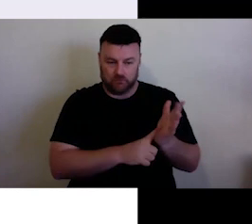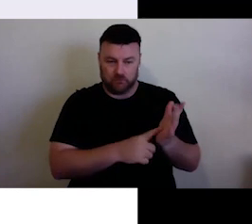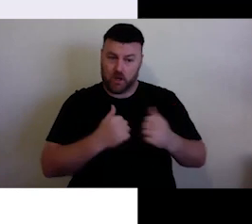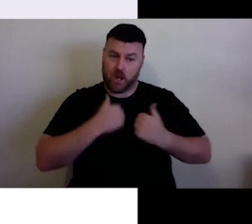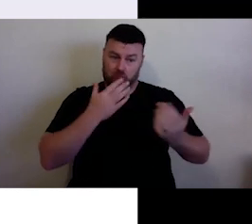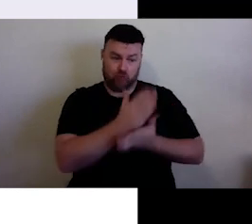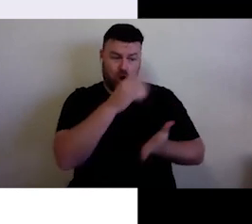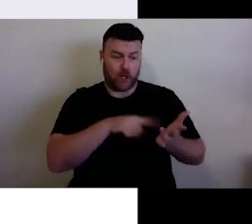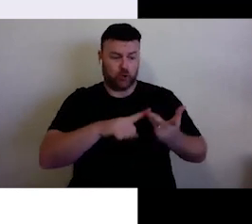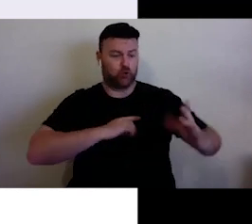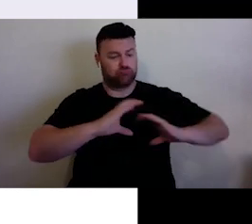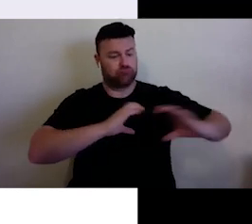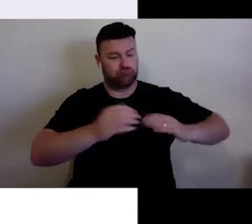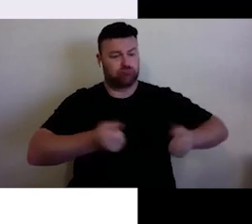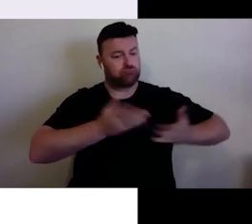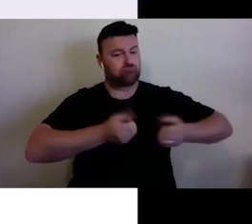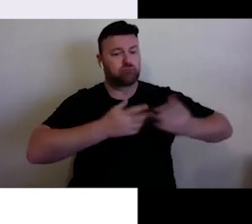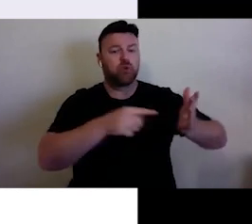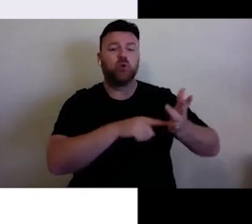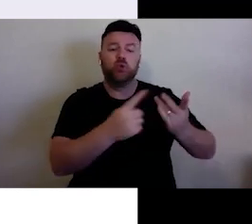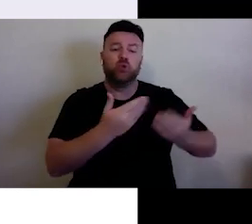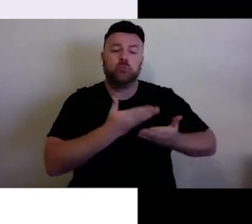if you are the copyright owner. So there would be need to be a